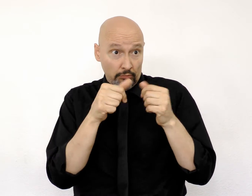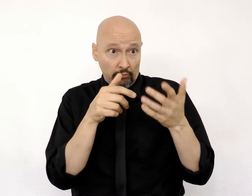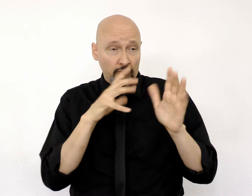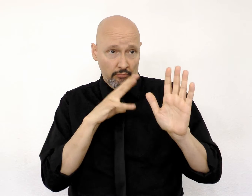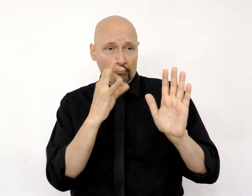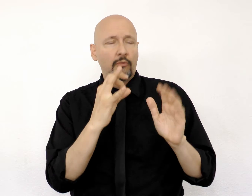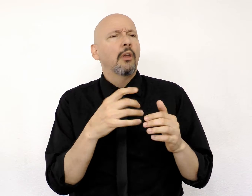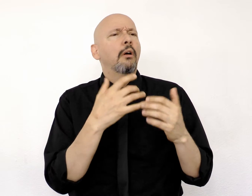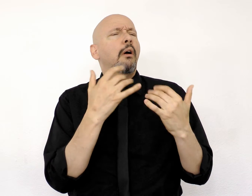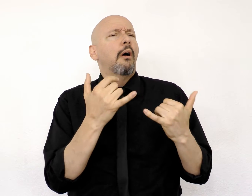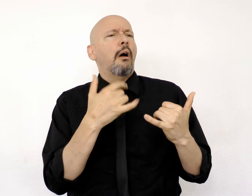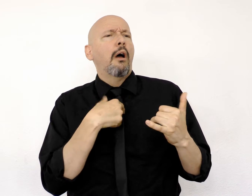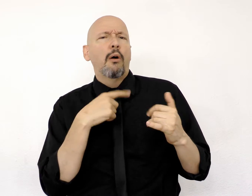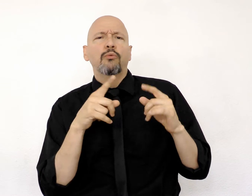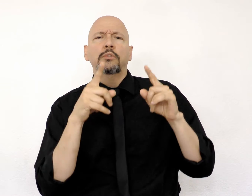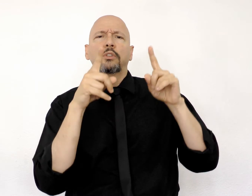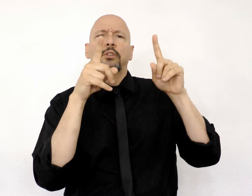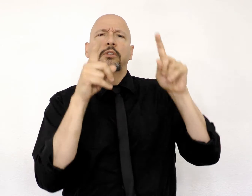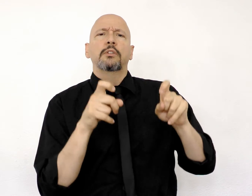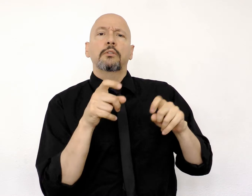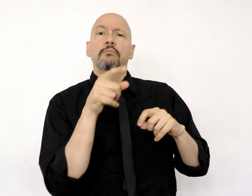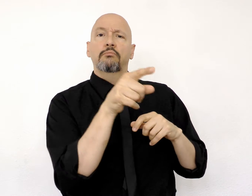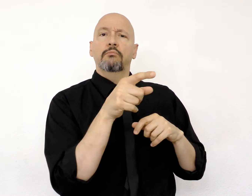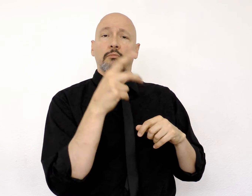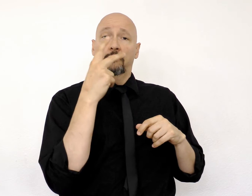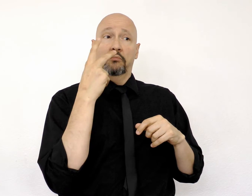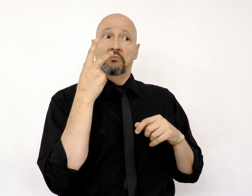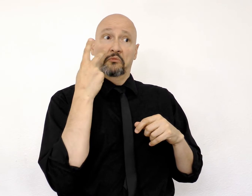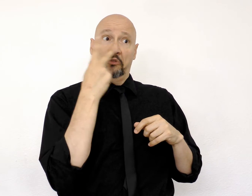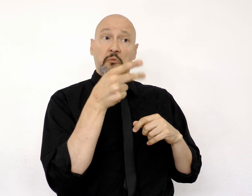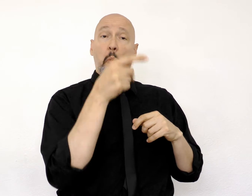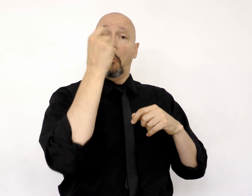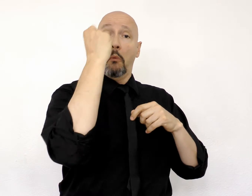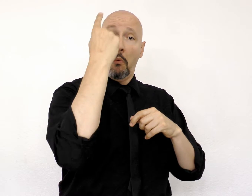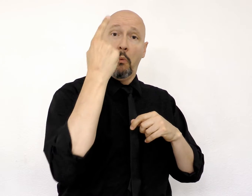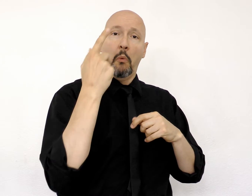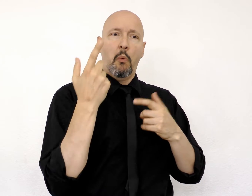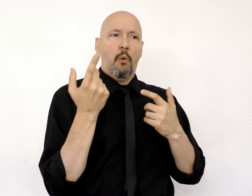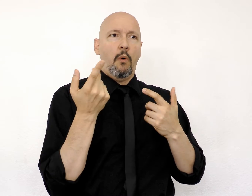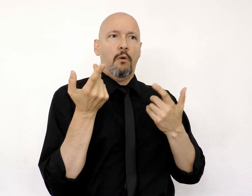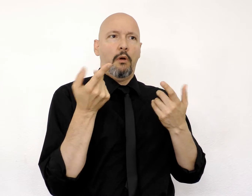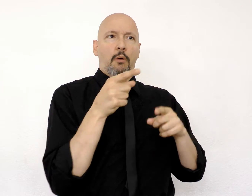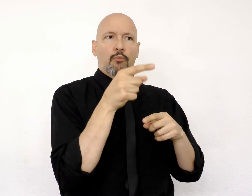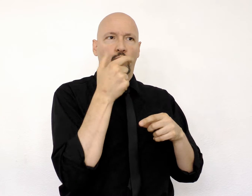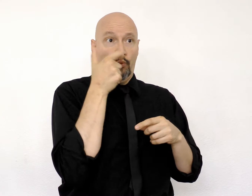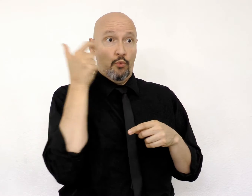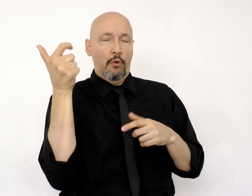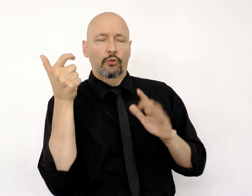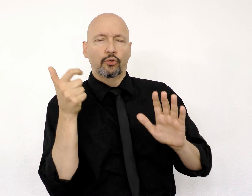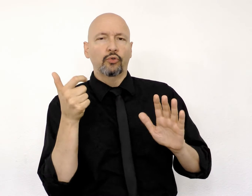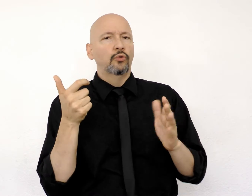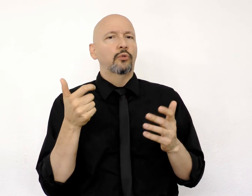and then I can test to see if they understood what they watched.